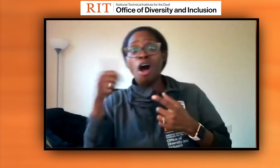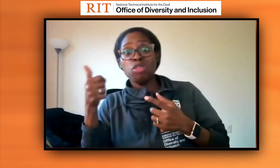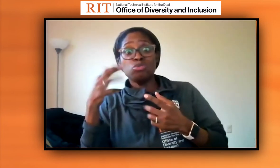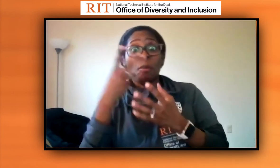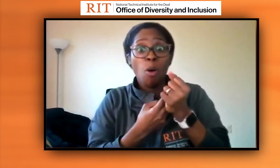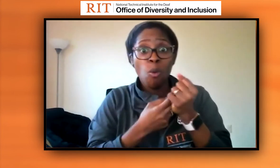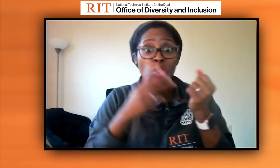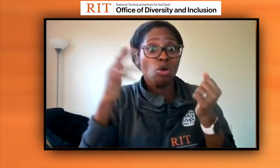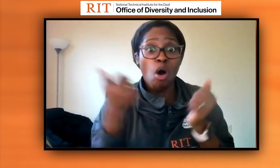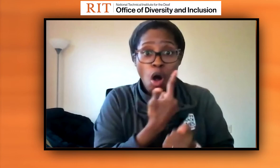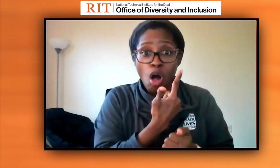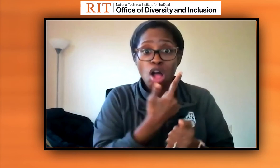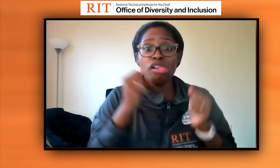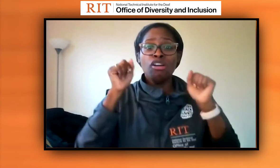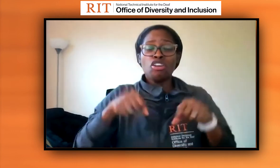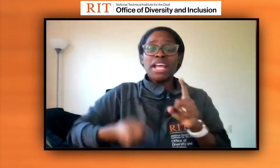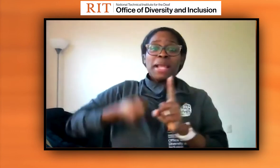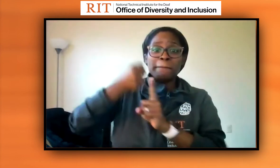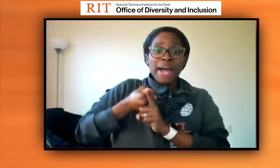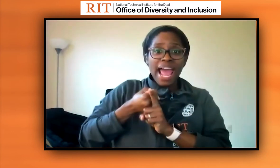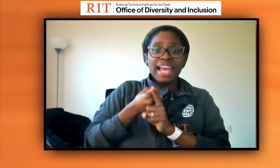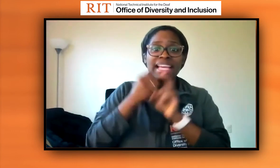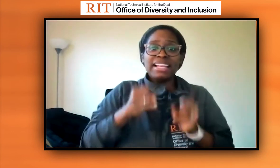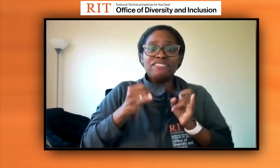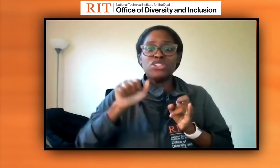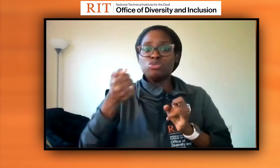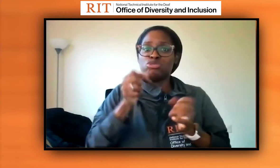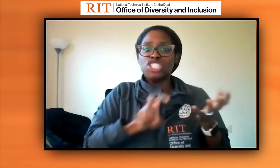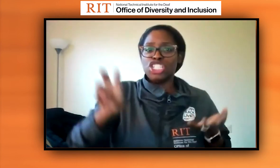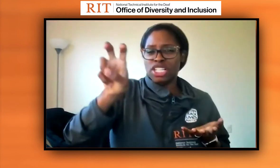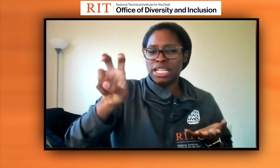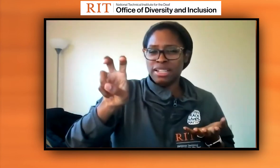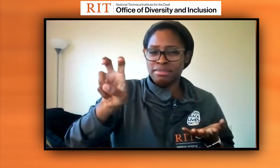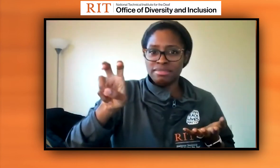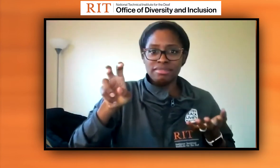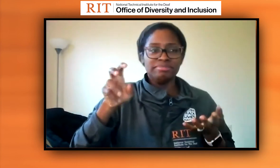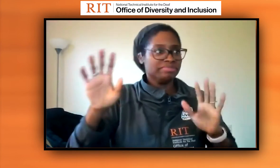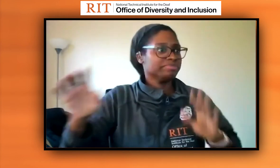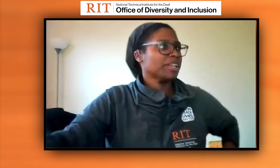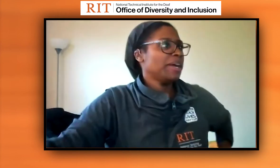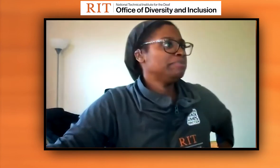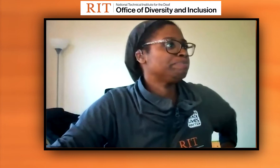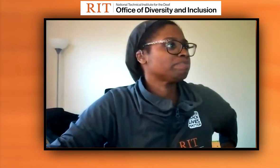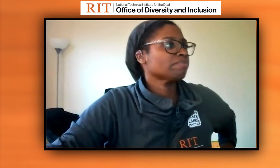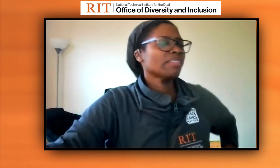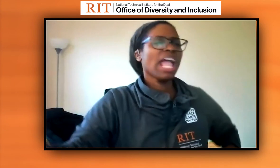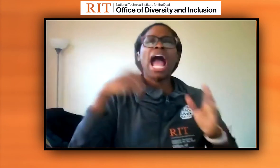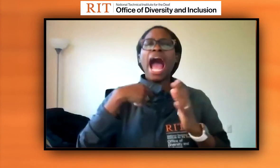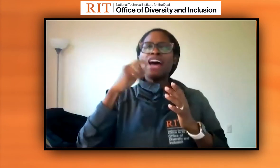one, two, some of them, all of them will and can have impacts depending on the situation.